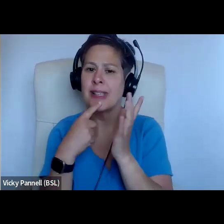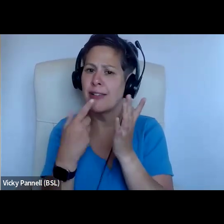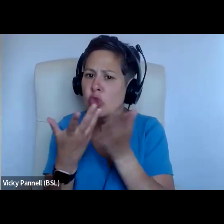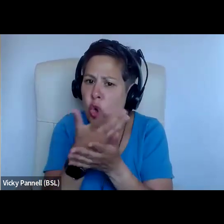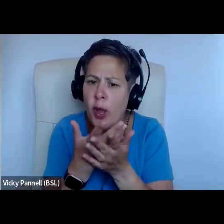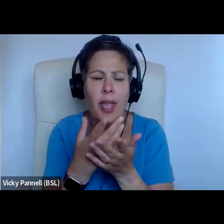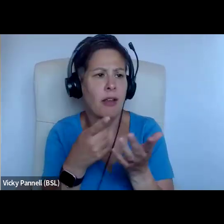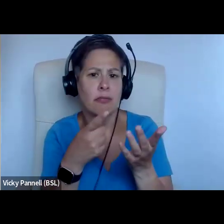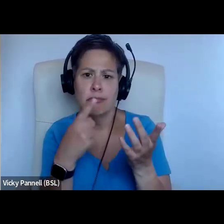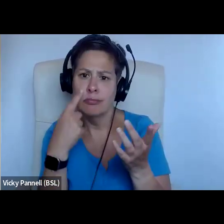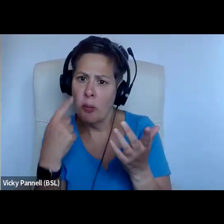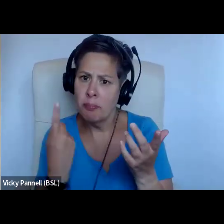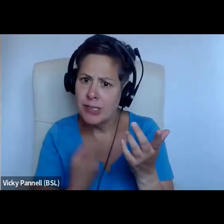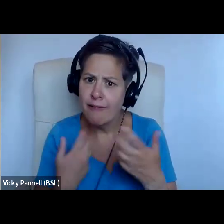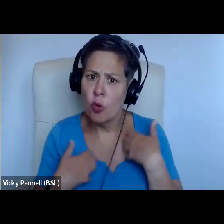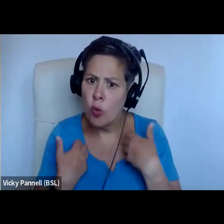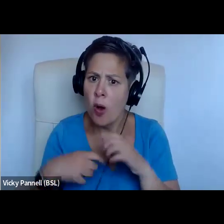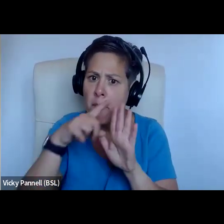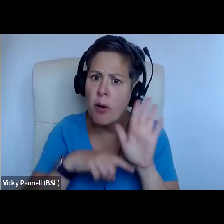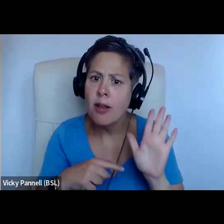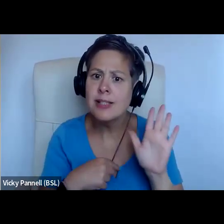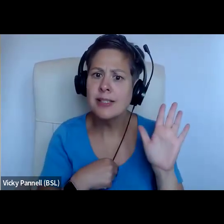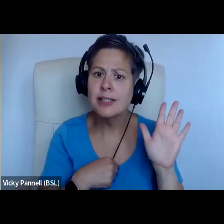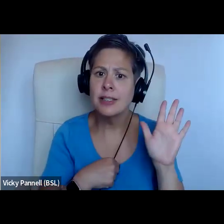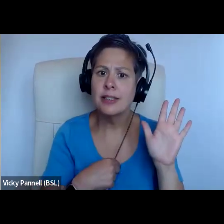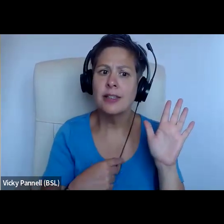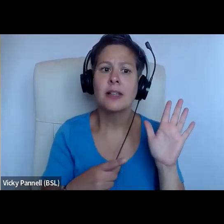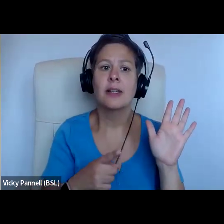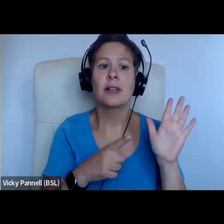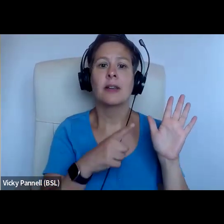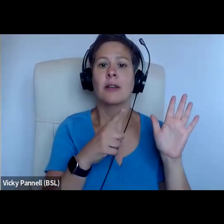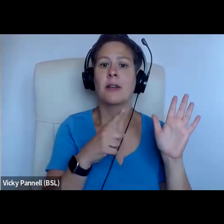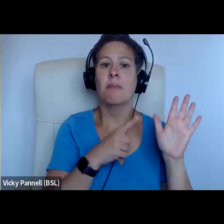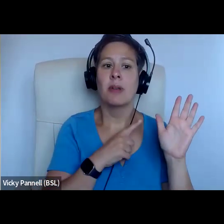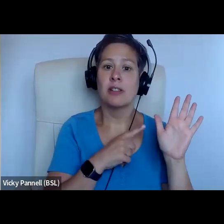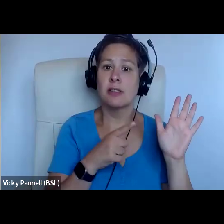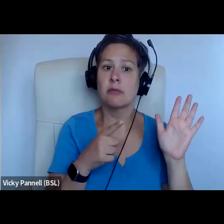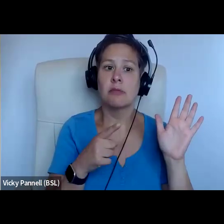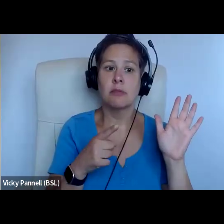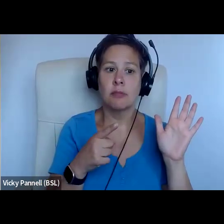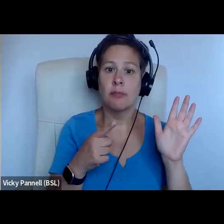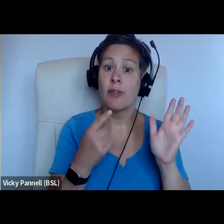I actually managed to find a role in Parliament working with an MP. And that really taught me what